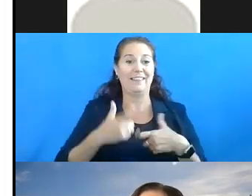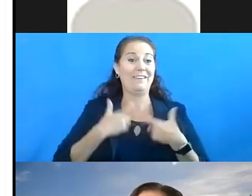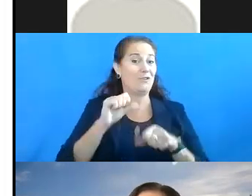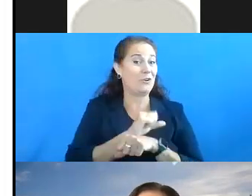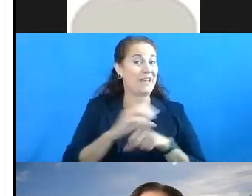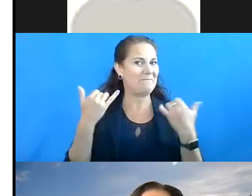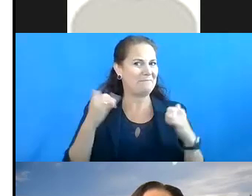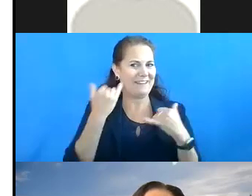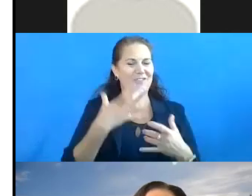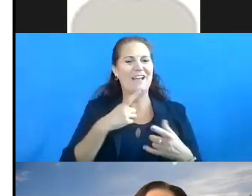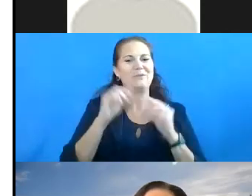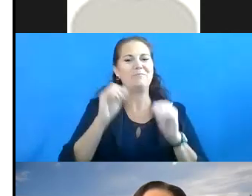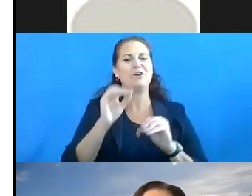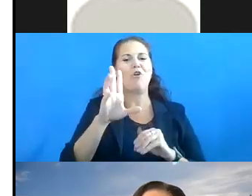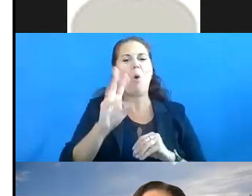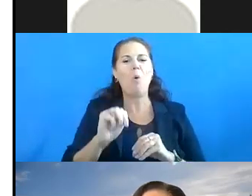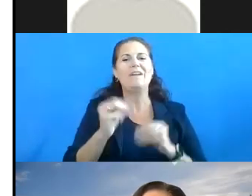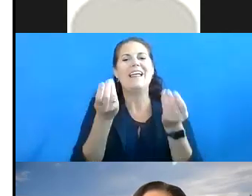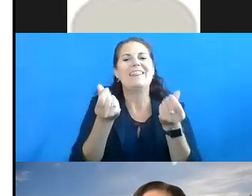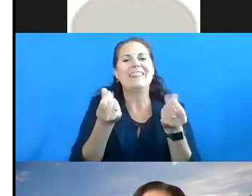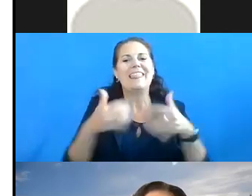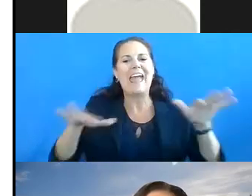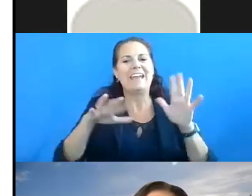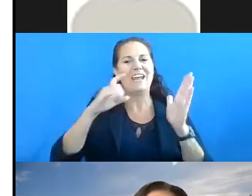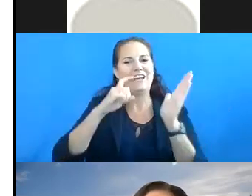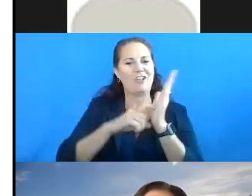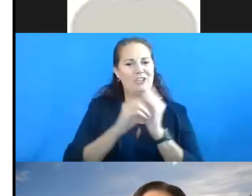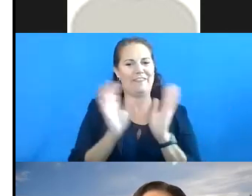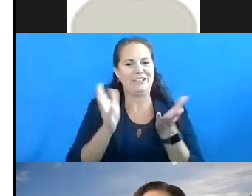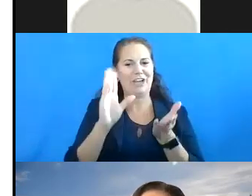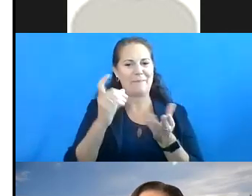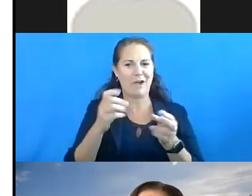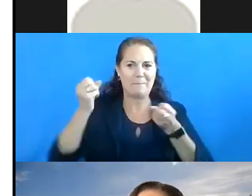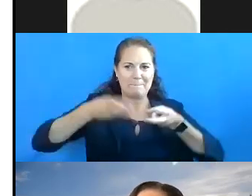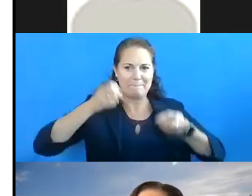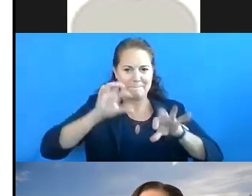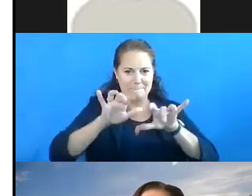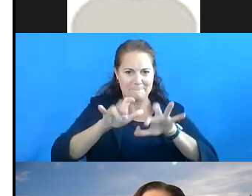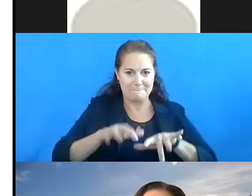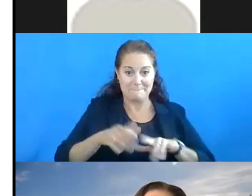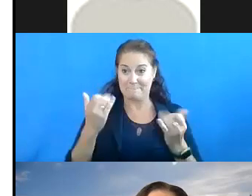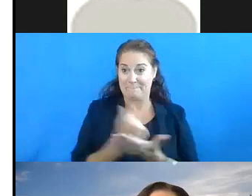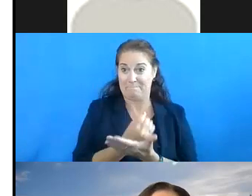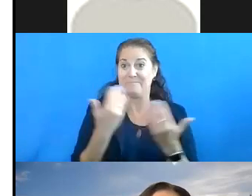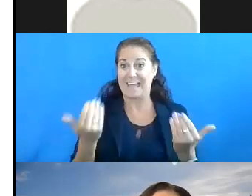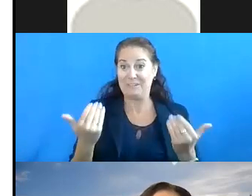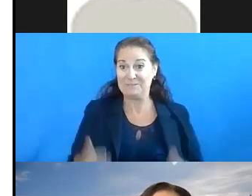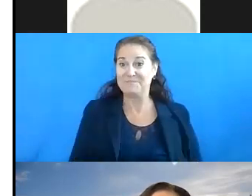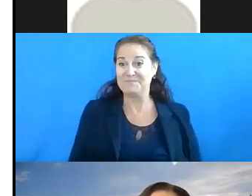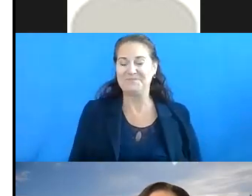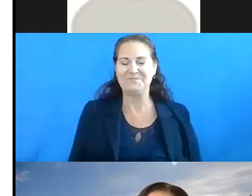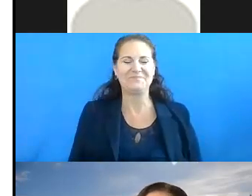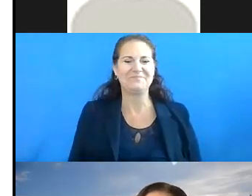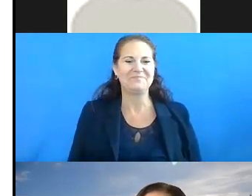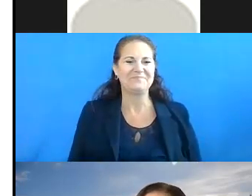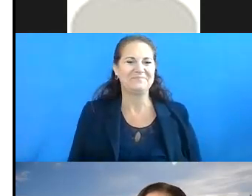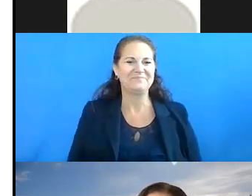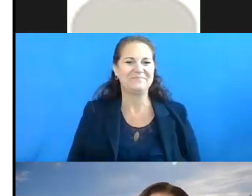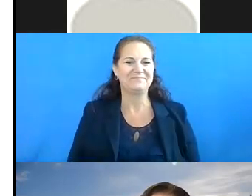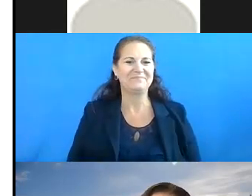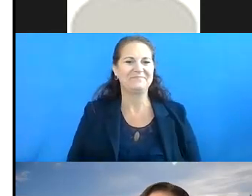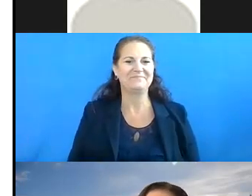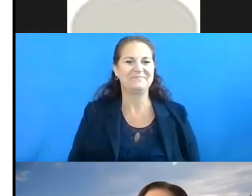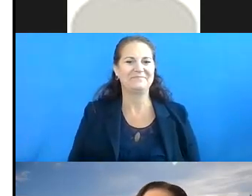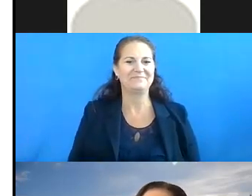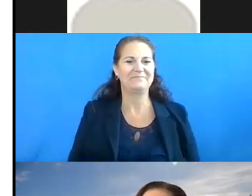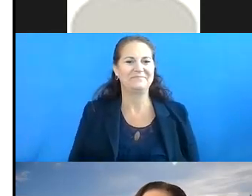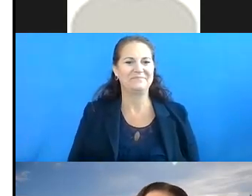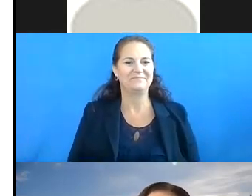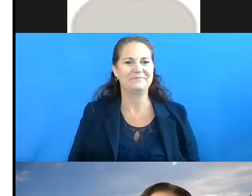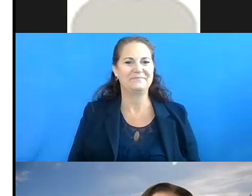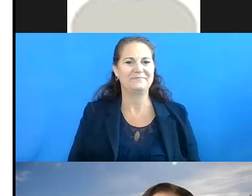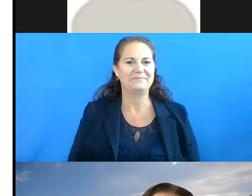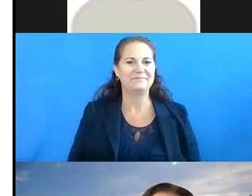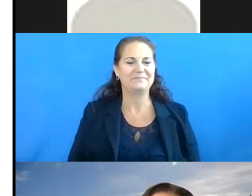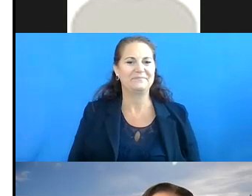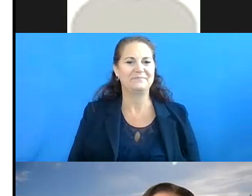If you would like to put your own Land Acknowledgement in the chat box, please go ahead.